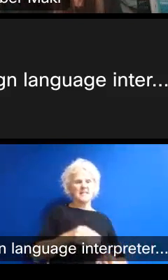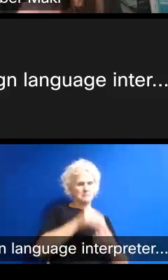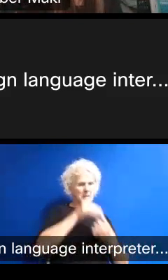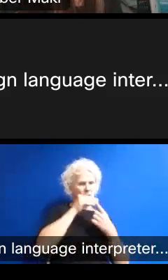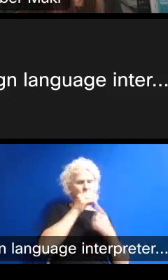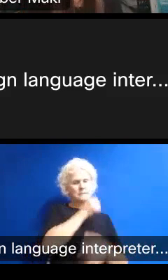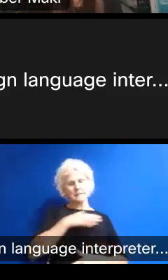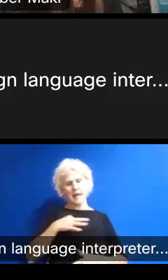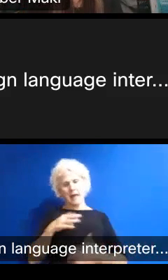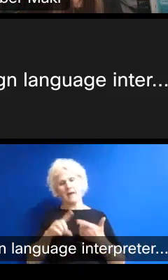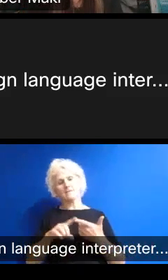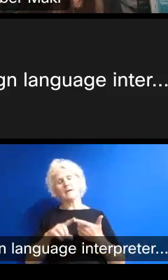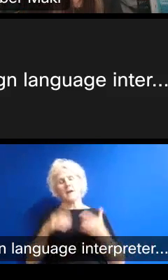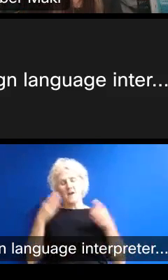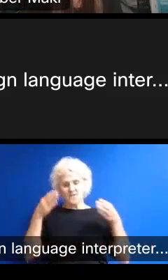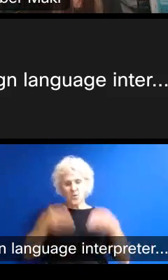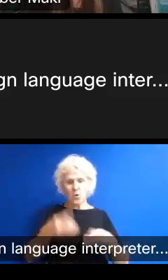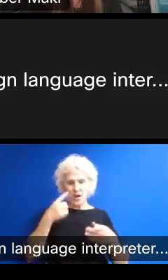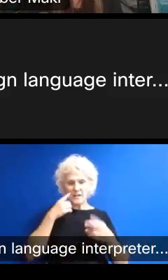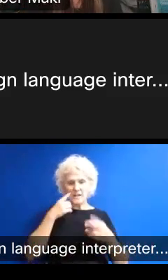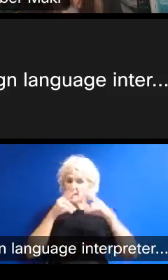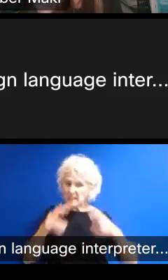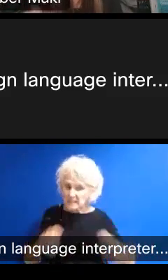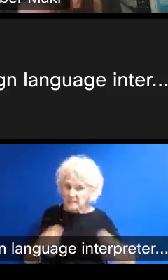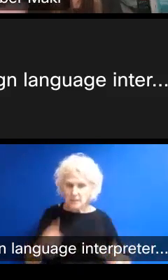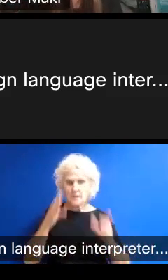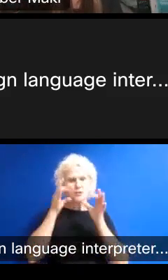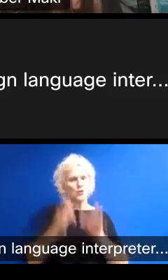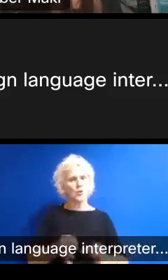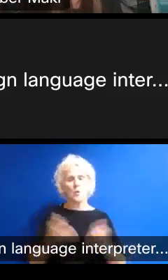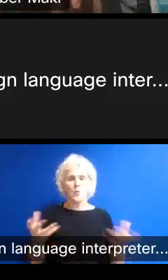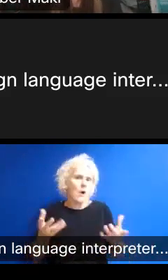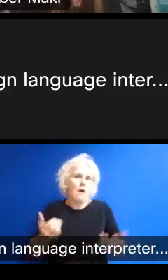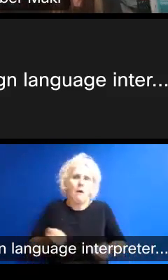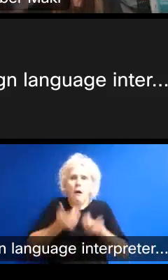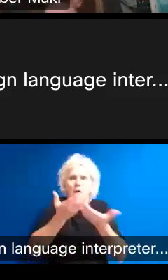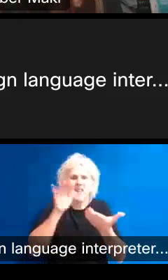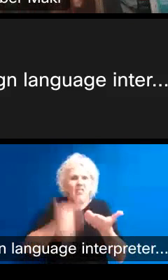a focus on assessment to determine the factors that cause the crisis and then